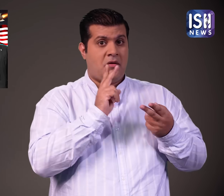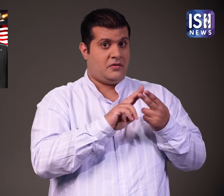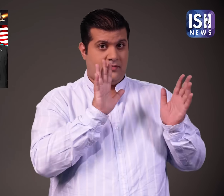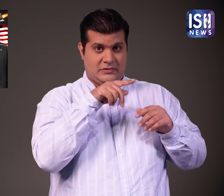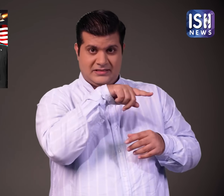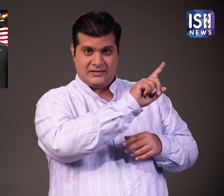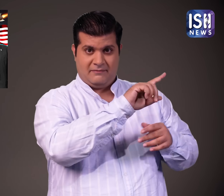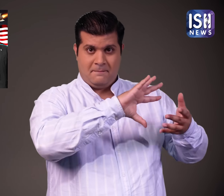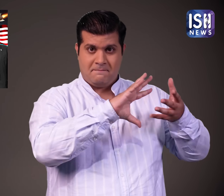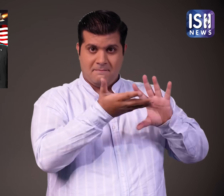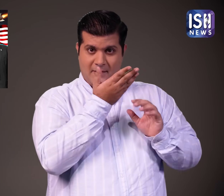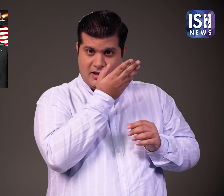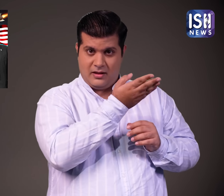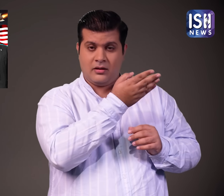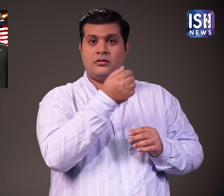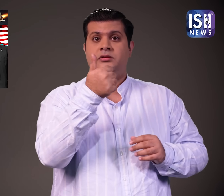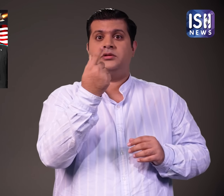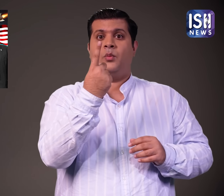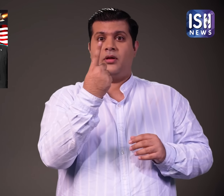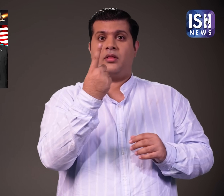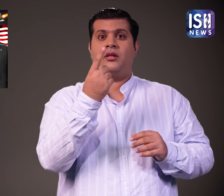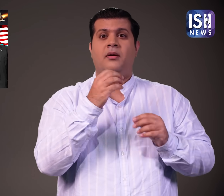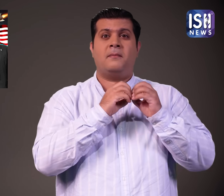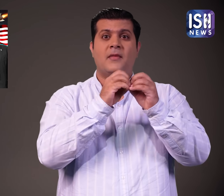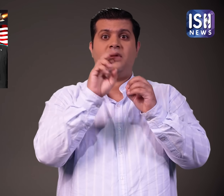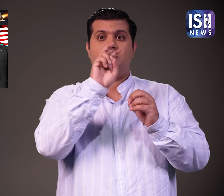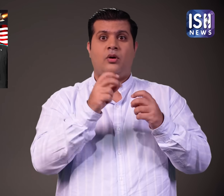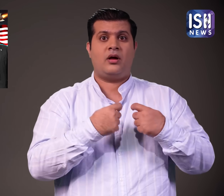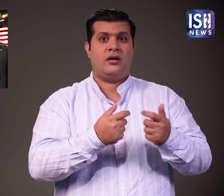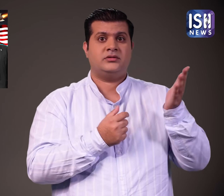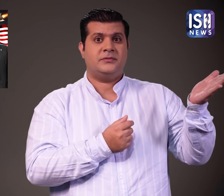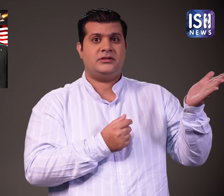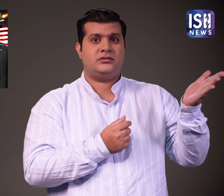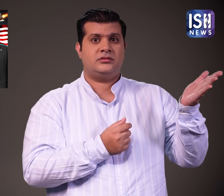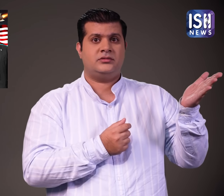If Canada chooses to build it on its own, it would cost them $61 billion!